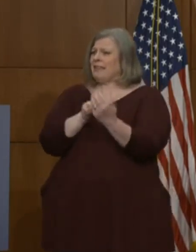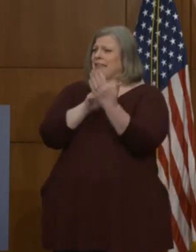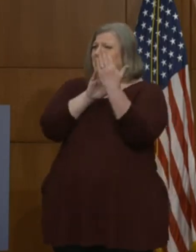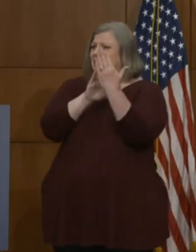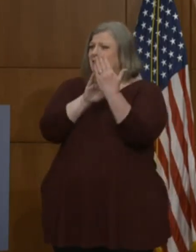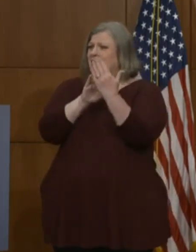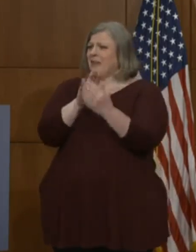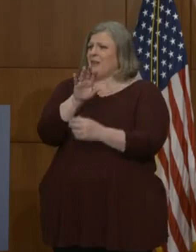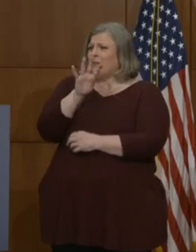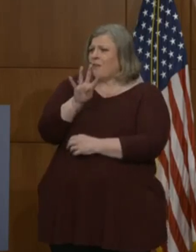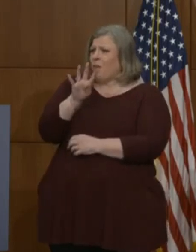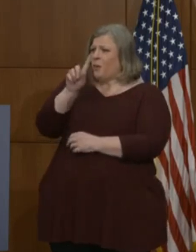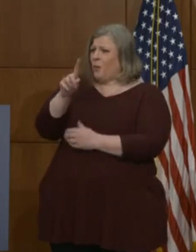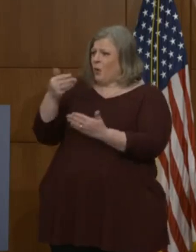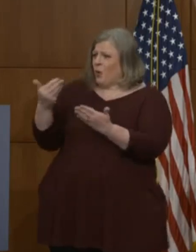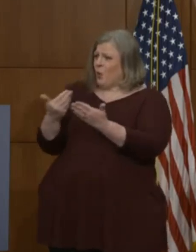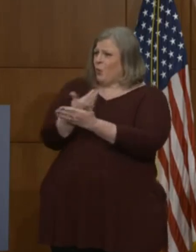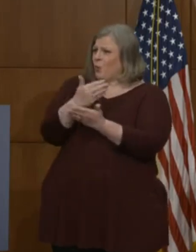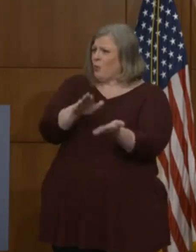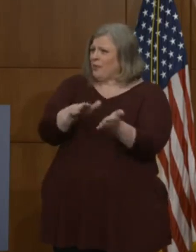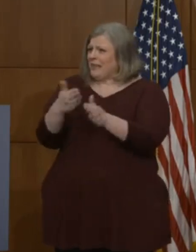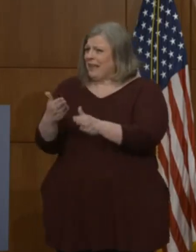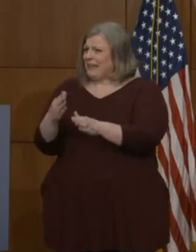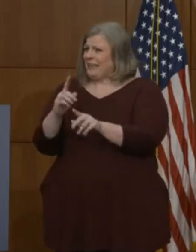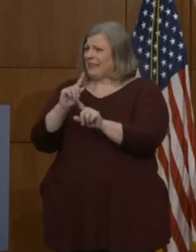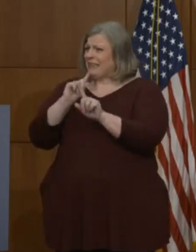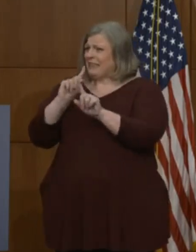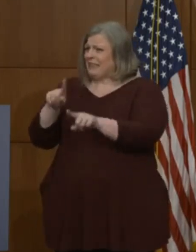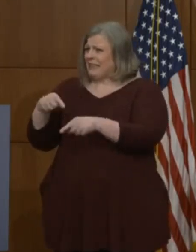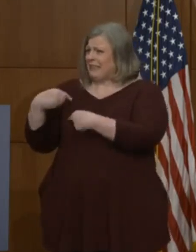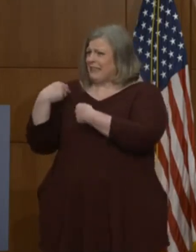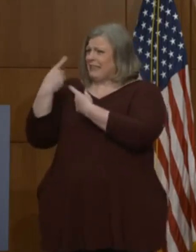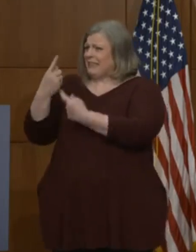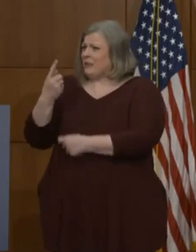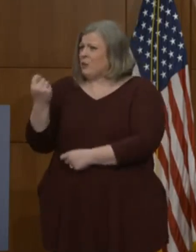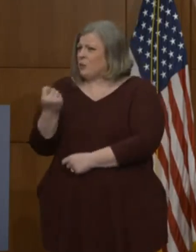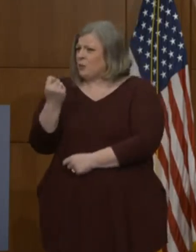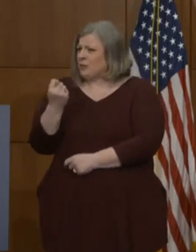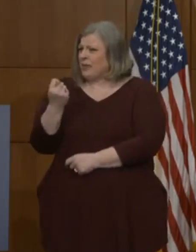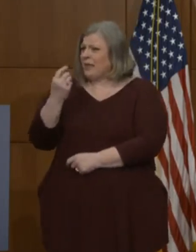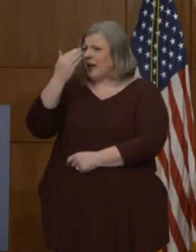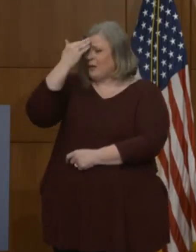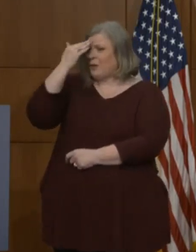TIME INTERACTING LABS FORTY ONE NEW DEATHS REPORTED SINCE NEW DEATHS REPORTED SINCE TUESDAY I KNOW DR OLIVER SPOKE TUESDAY I KNOW DR OLIVER SPOKE AT THE LAG TIME IN REPORTING